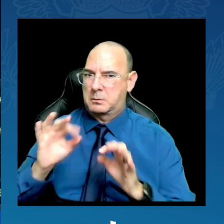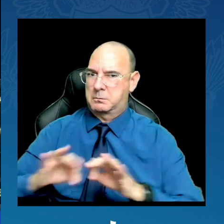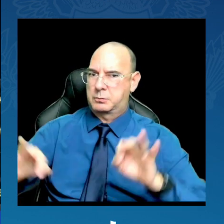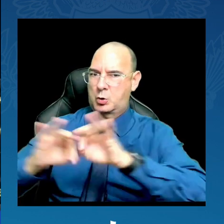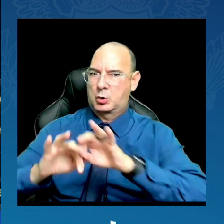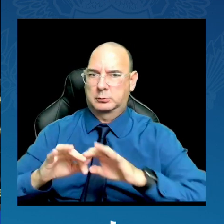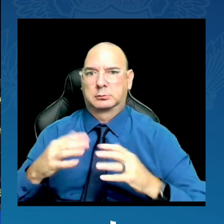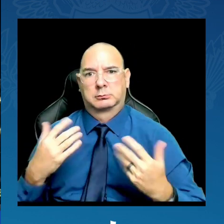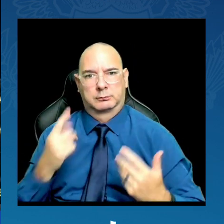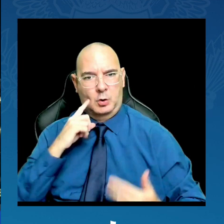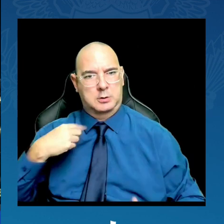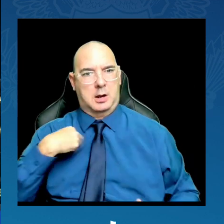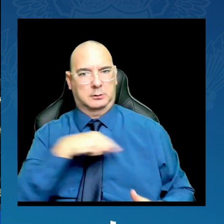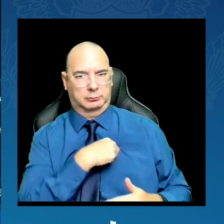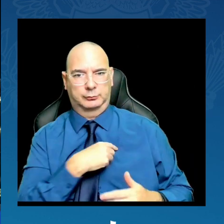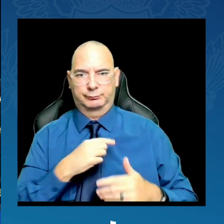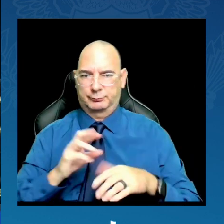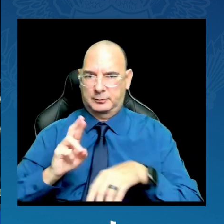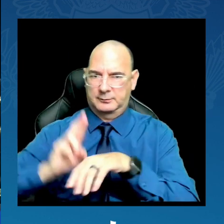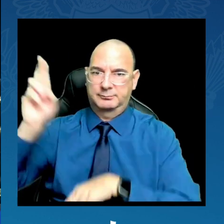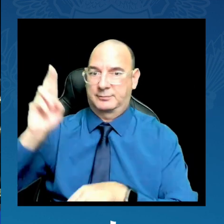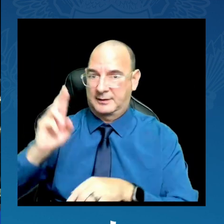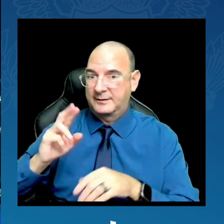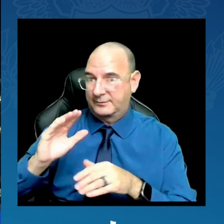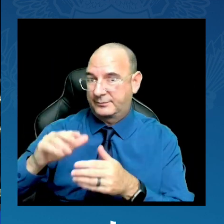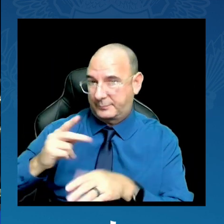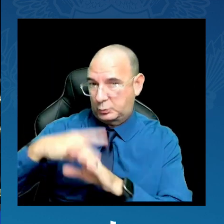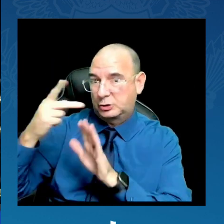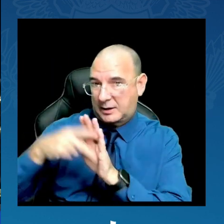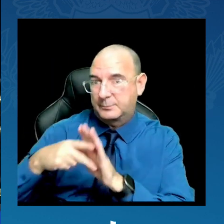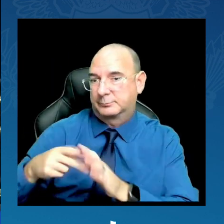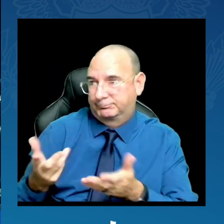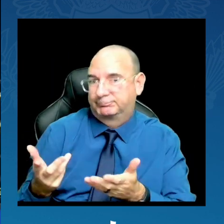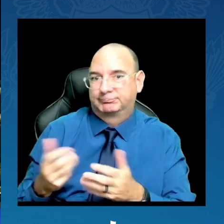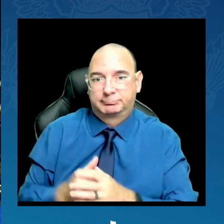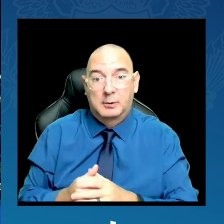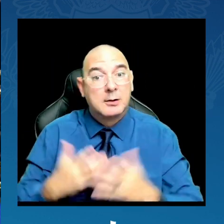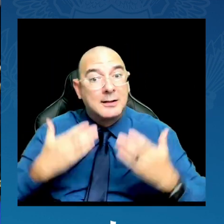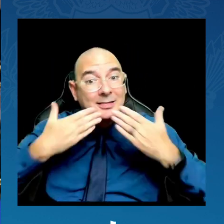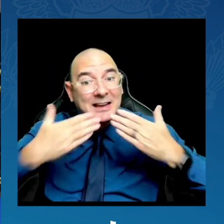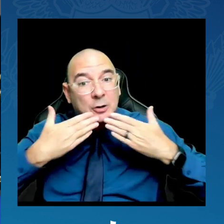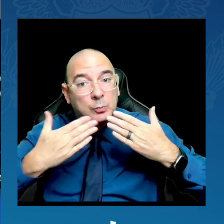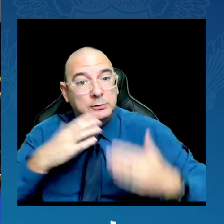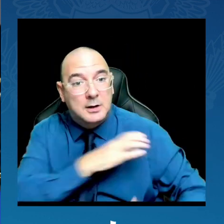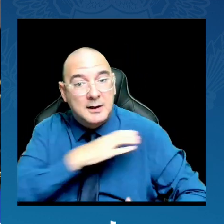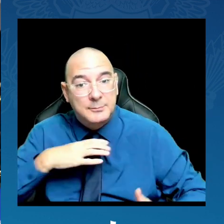So thank you for that. So I want to thank the council. This was a good update in terms of the work we've done so far,